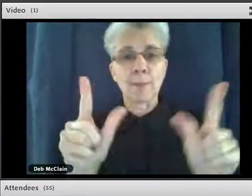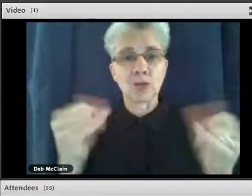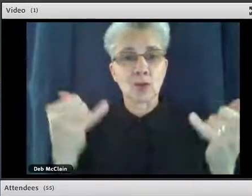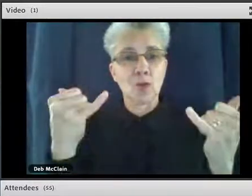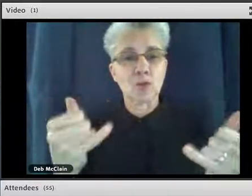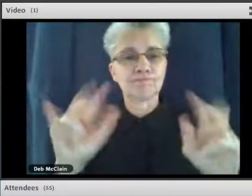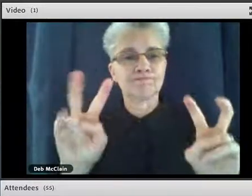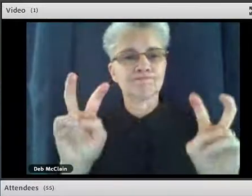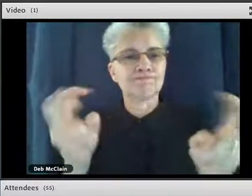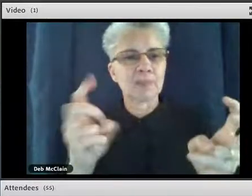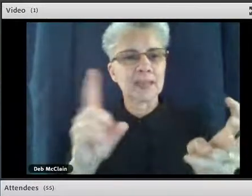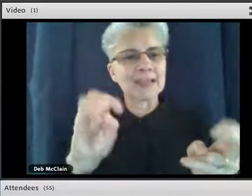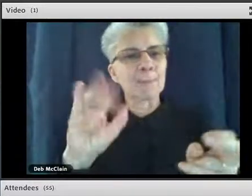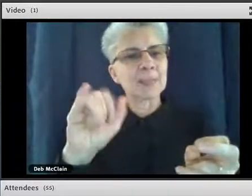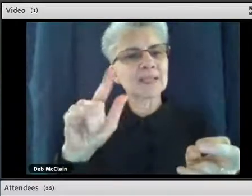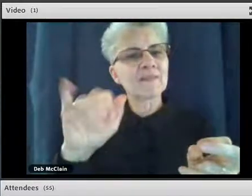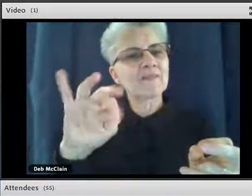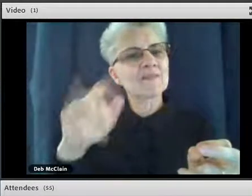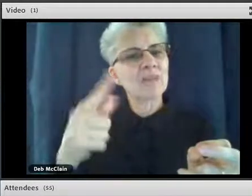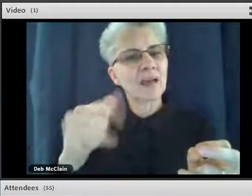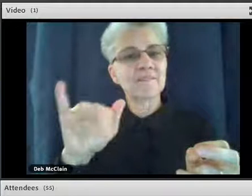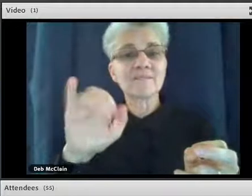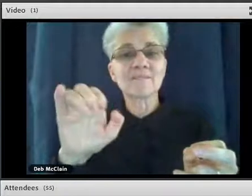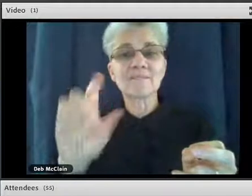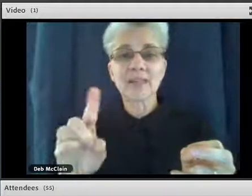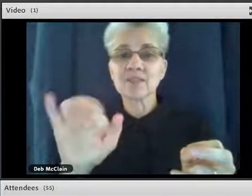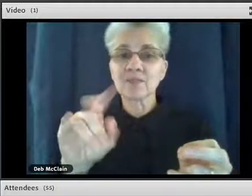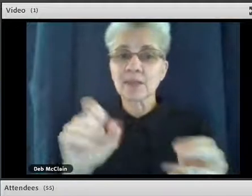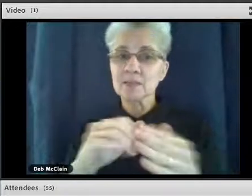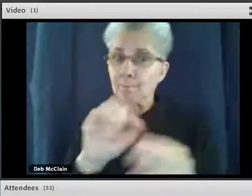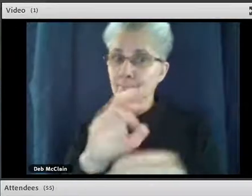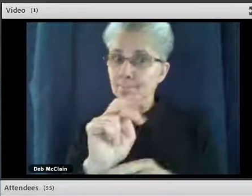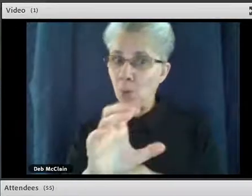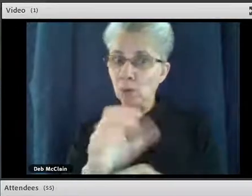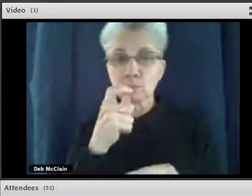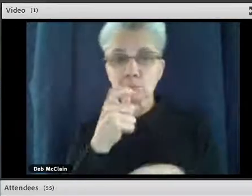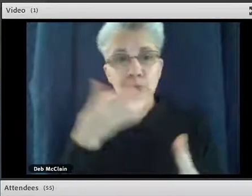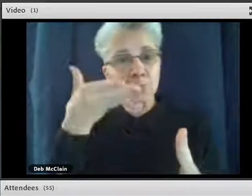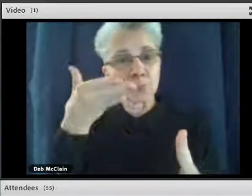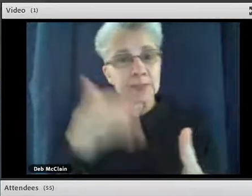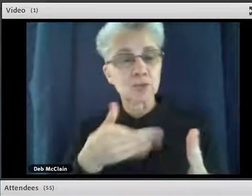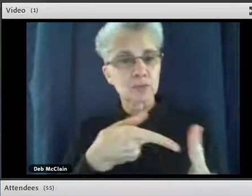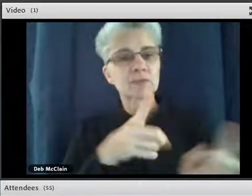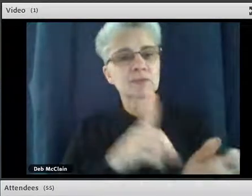"Demystifying Fixed Fields in MARC." And today's presenter, Dr. Karen Snow.